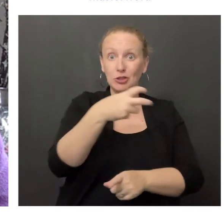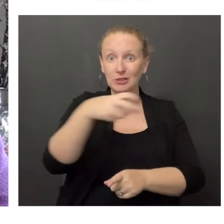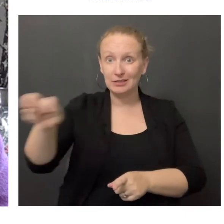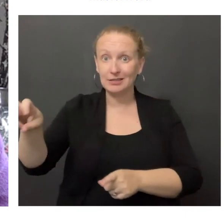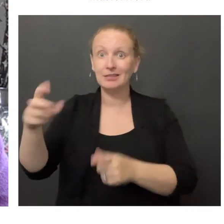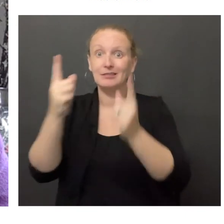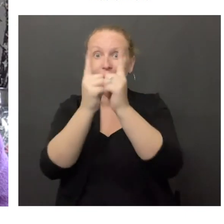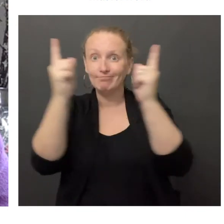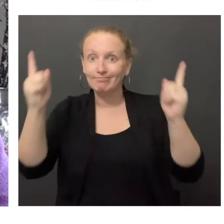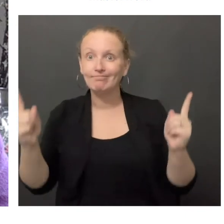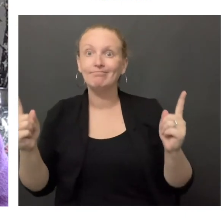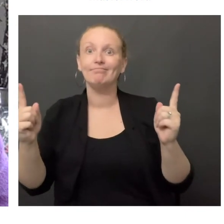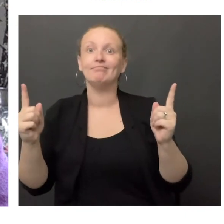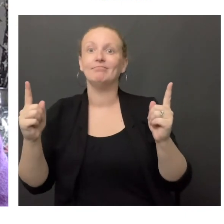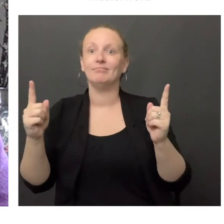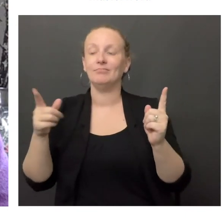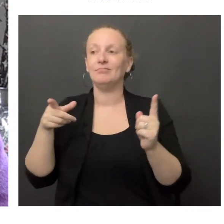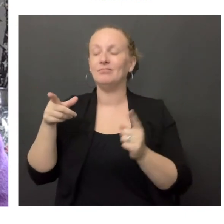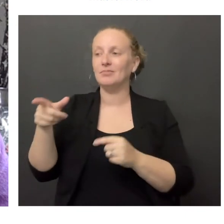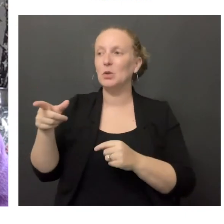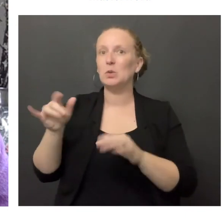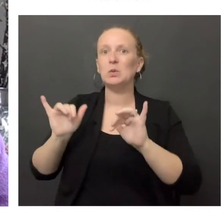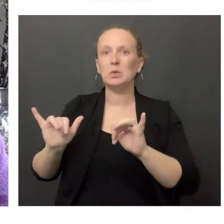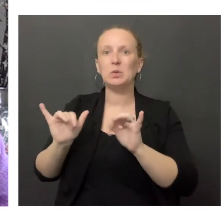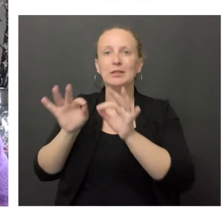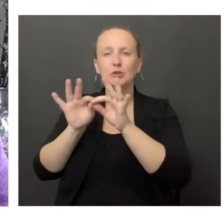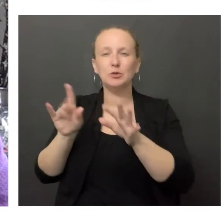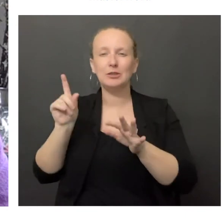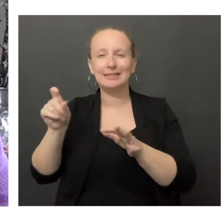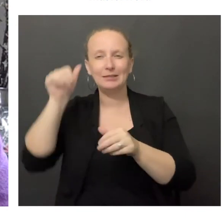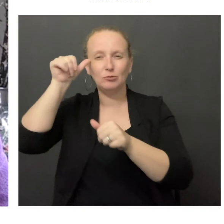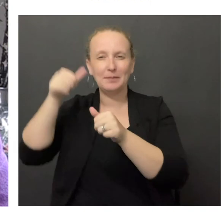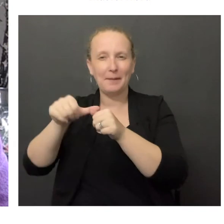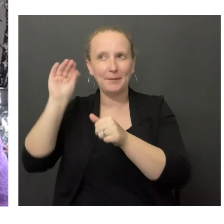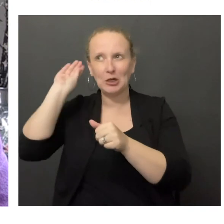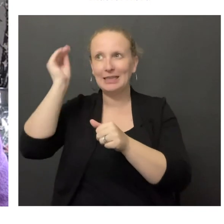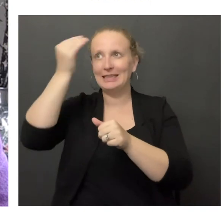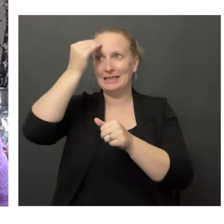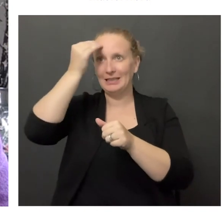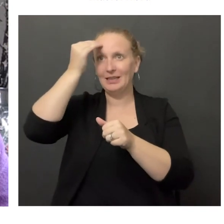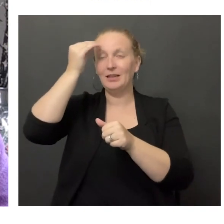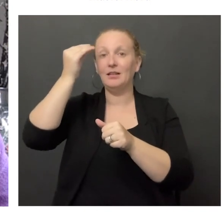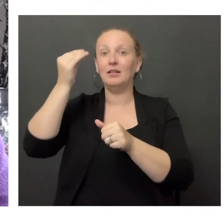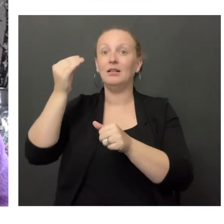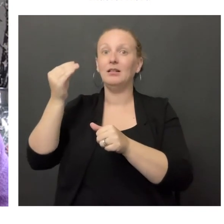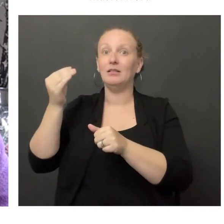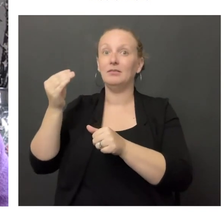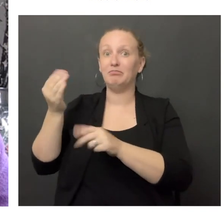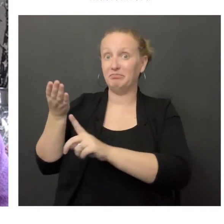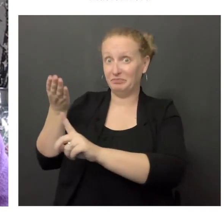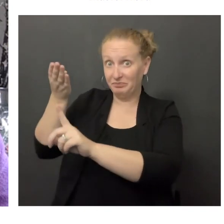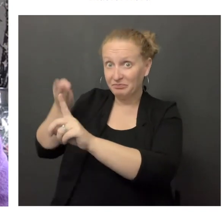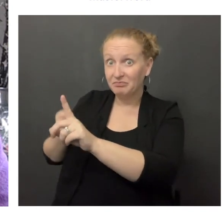balance as an interpreter to remember, um, although you're not present your more present